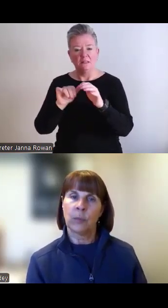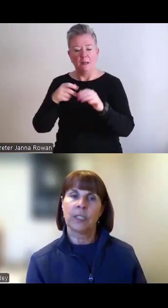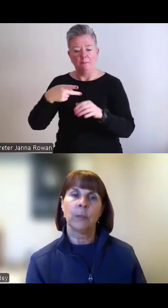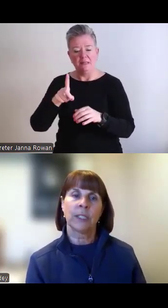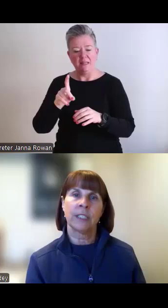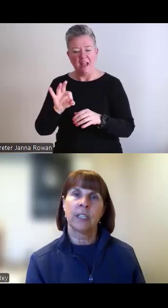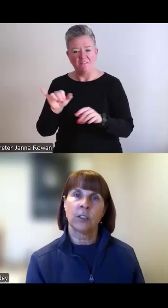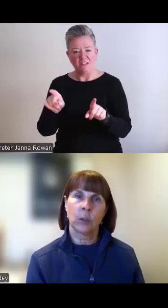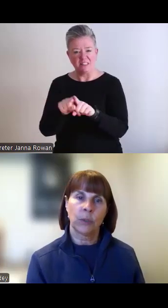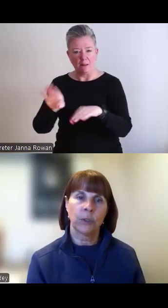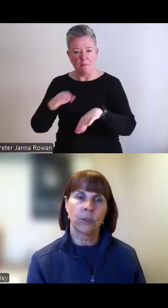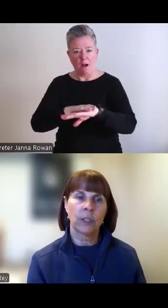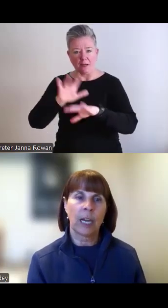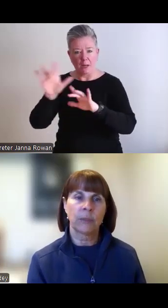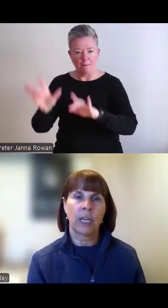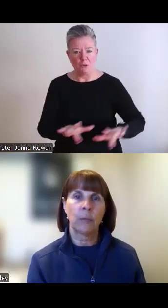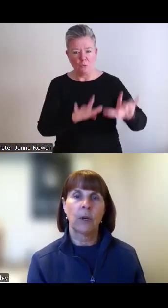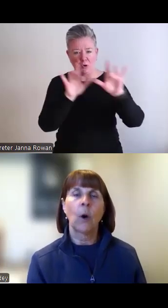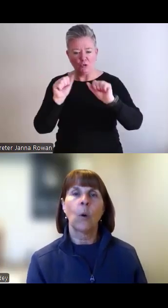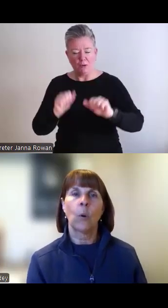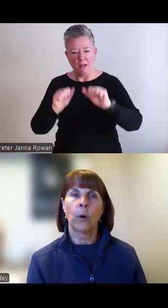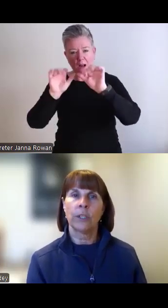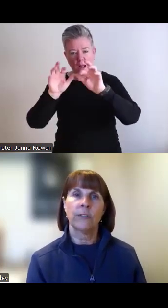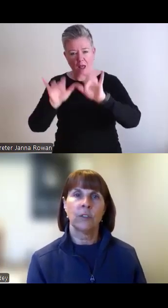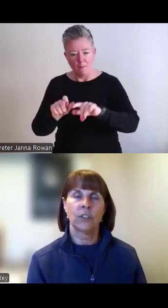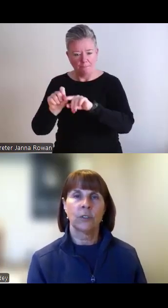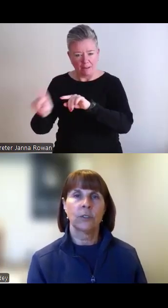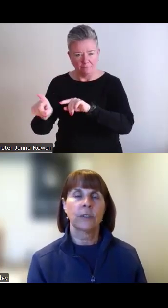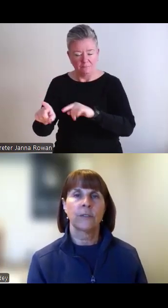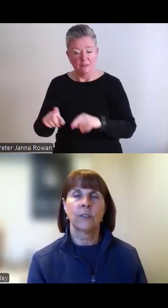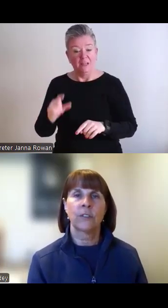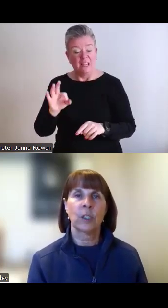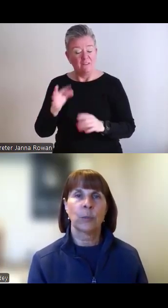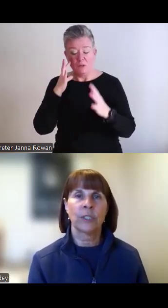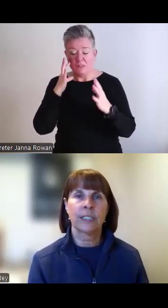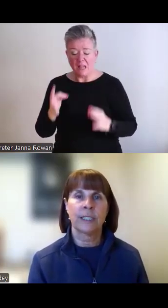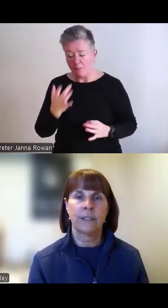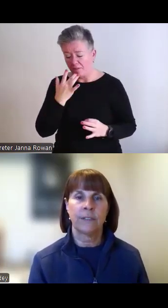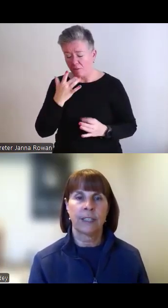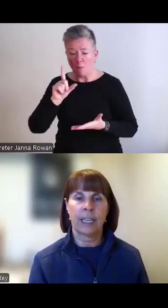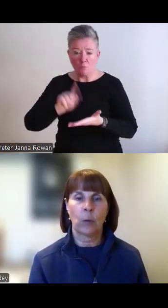so it can be completed on your computer or laptop, or if you choose, feel free to print it and fill